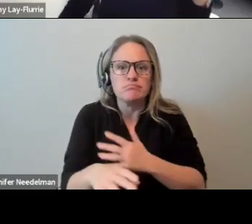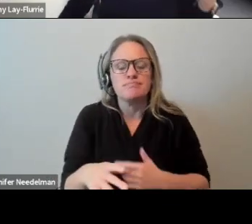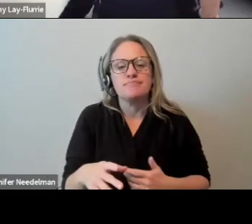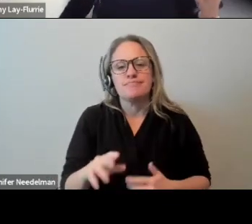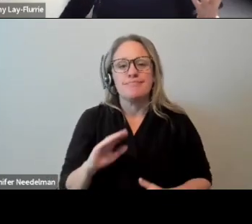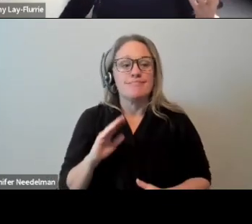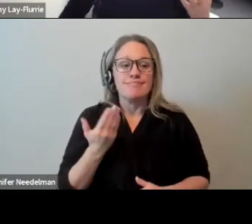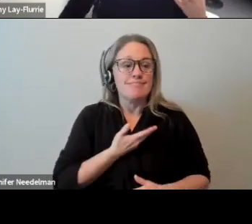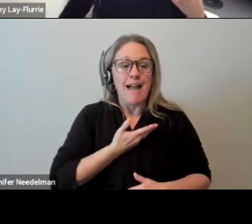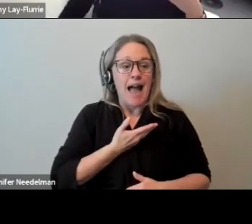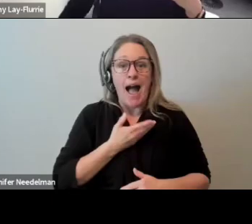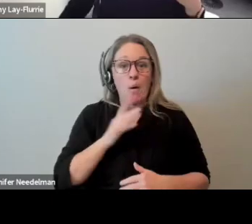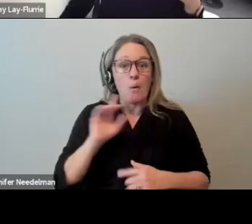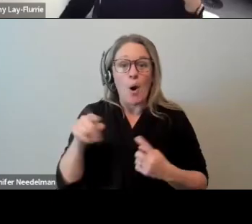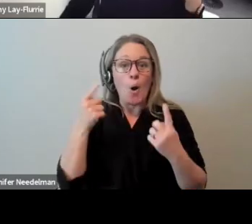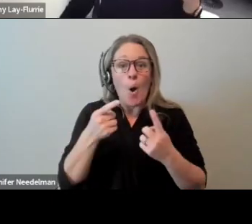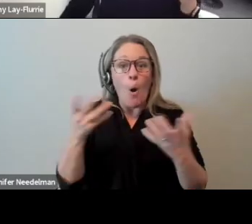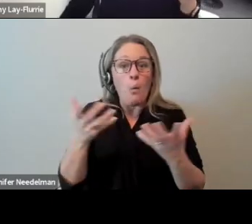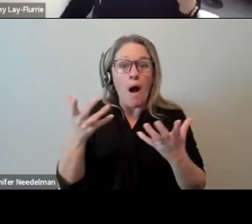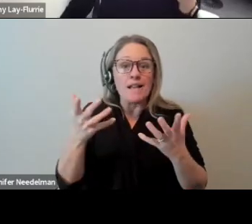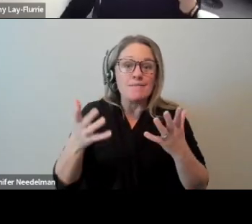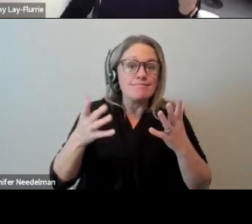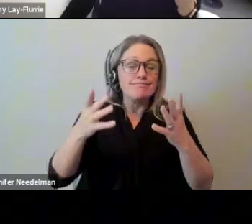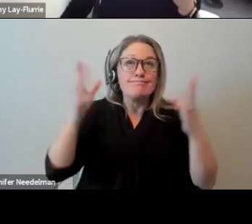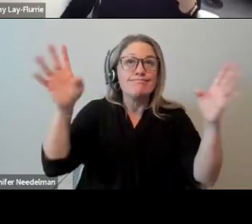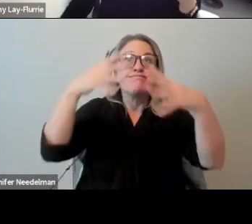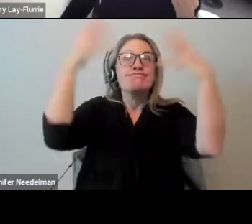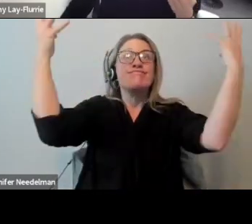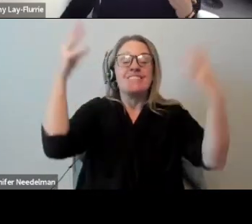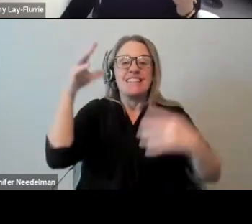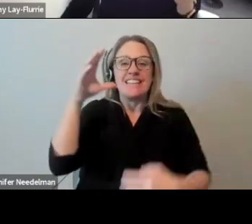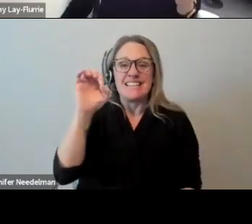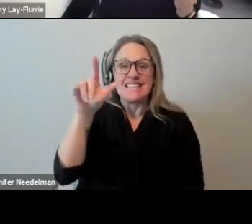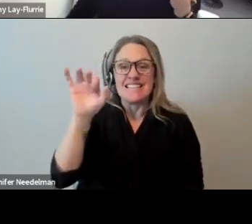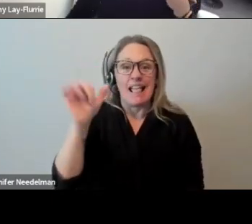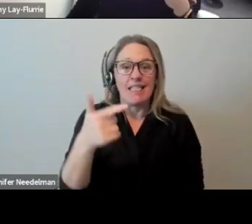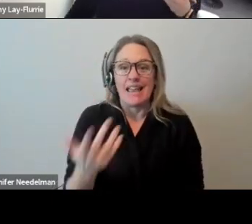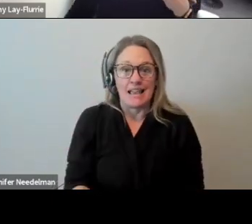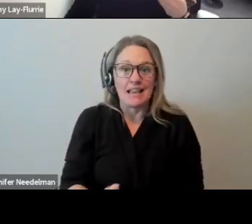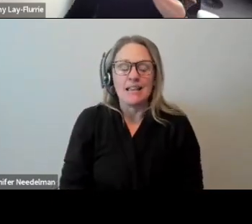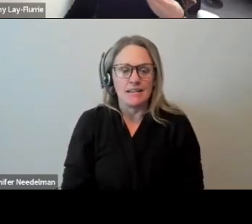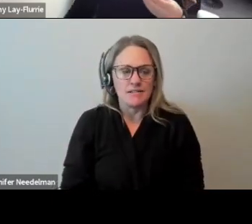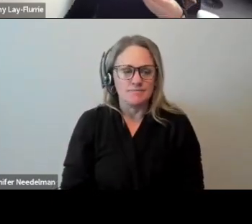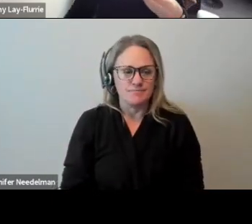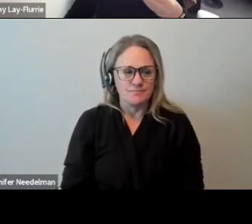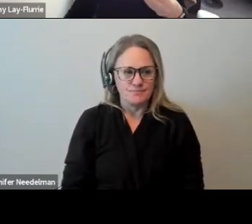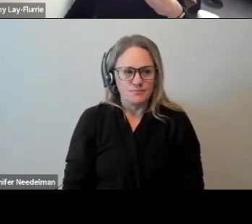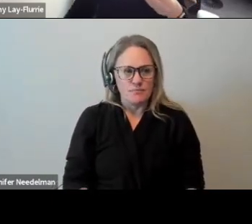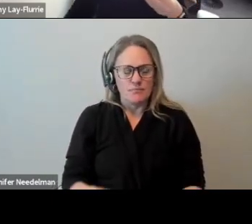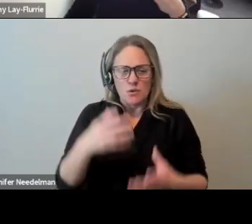So that means that we are really wallowing and spending a lot of time thinking about